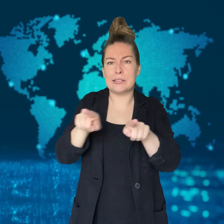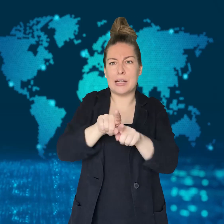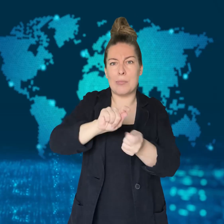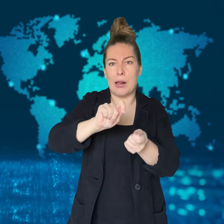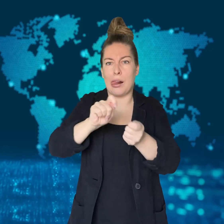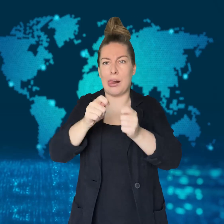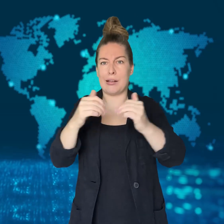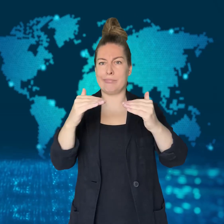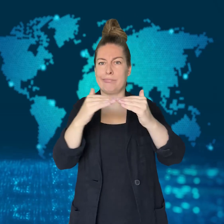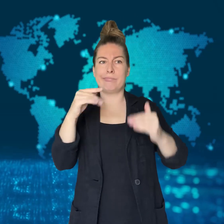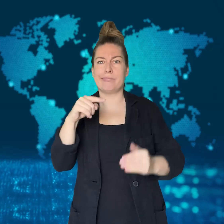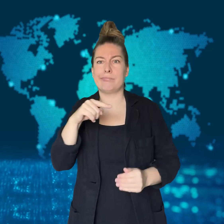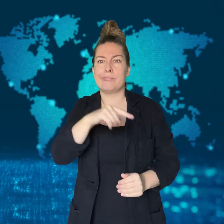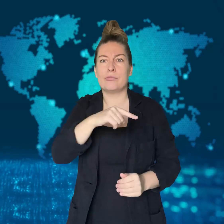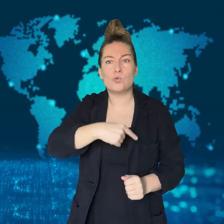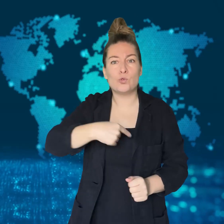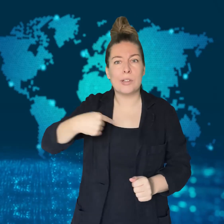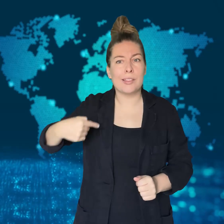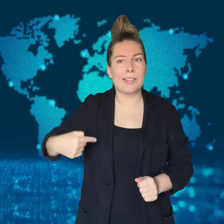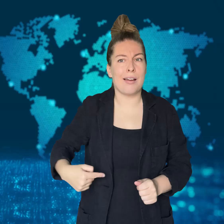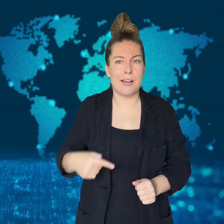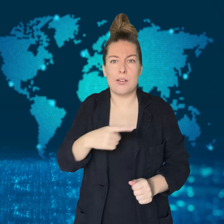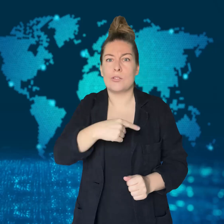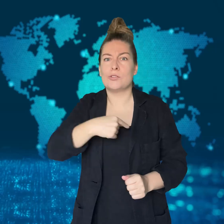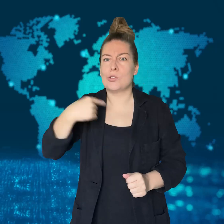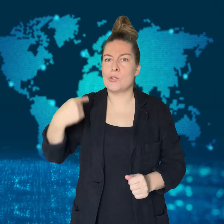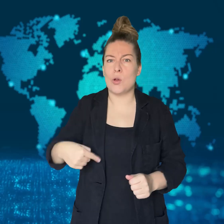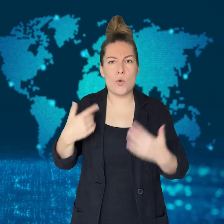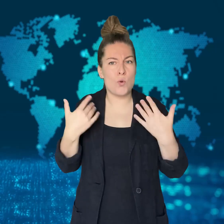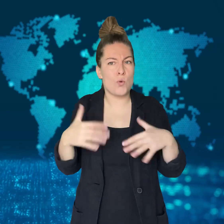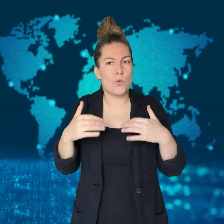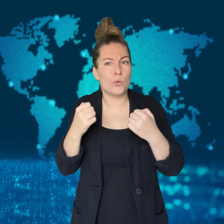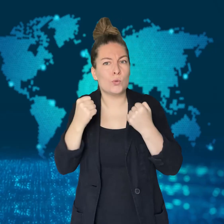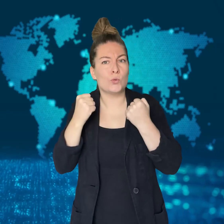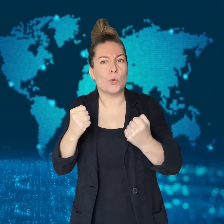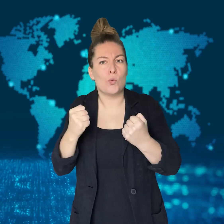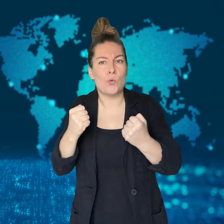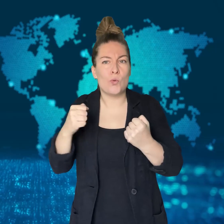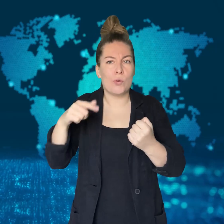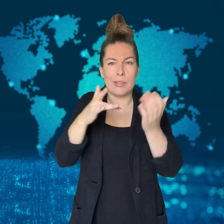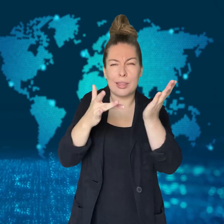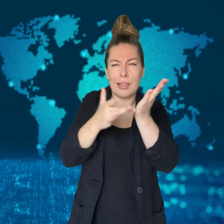track down and repress opponents of